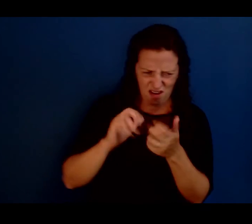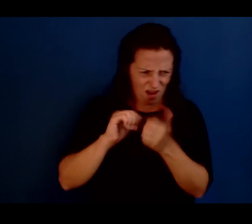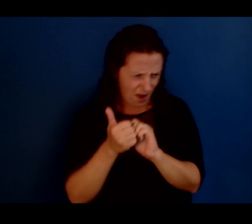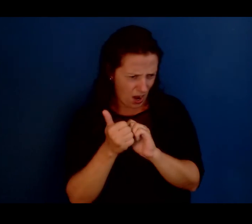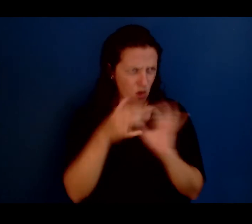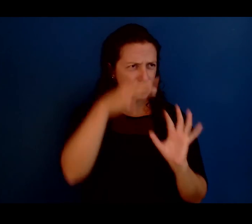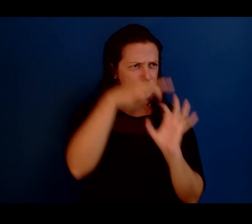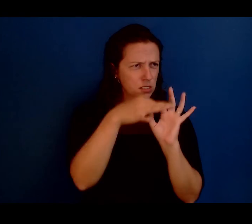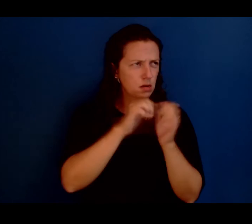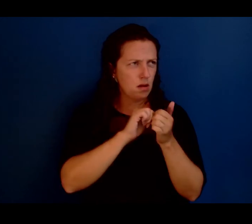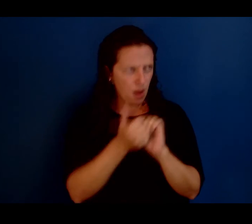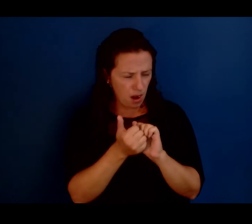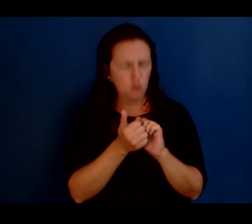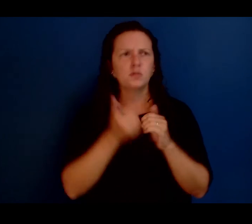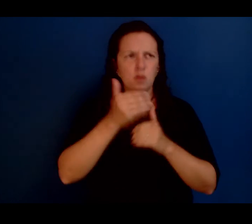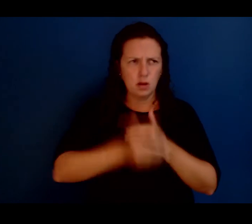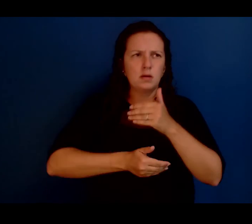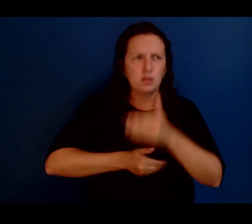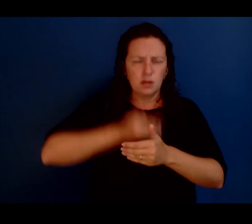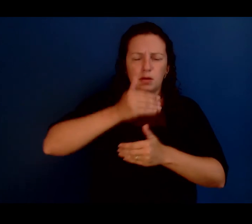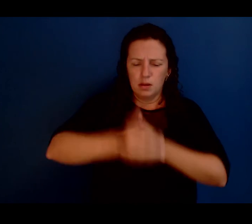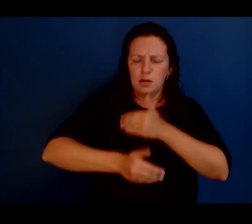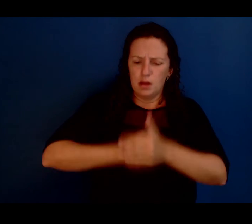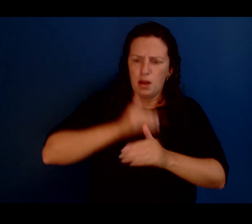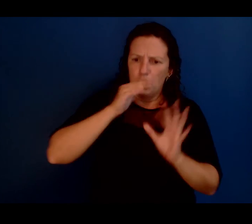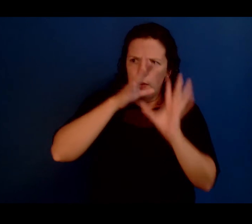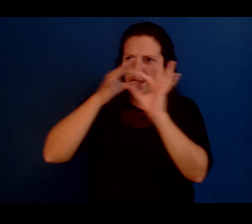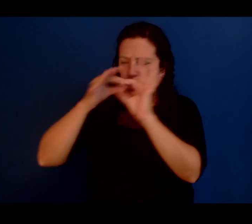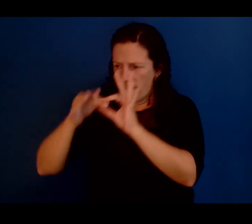and then you put it all together and you stand back and look